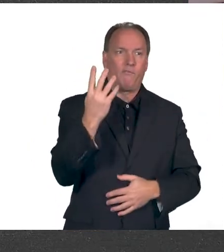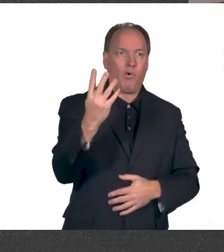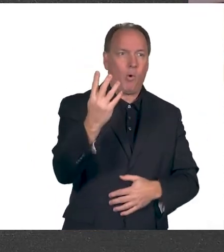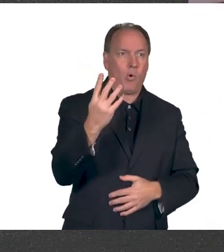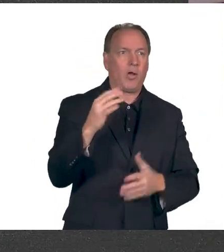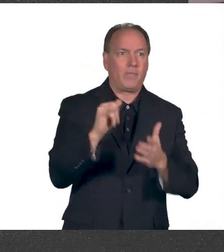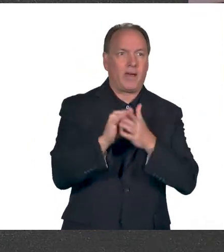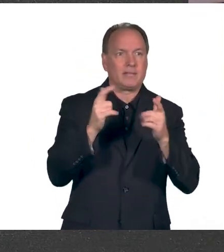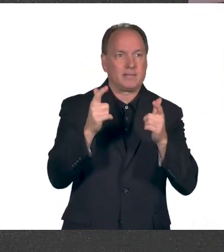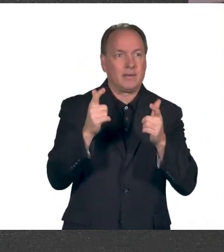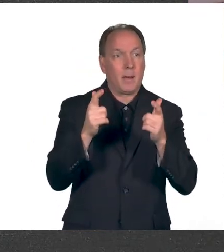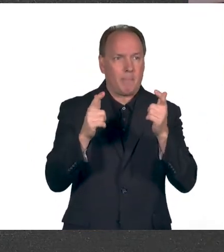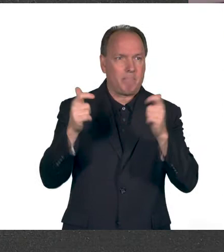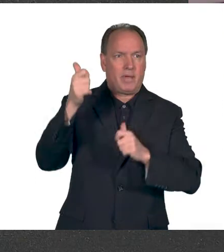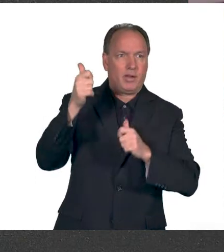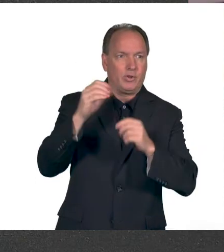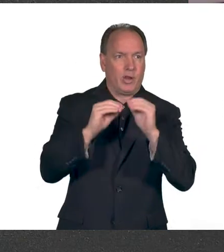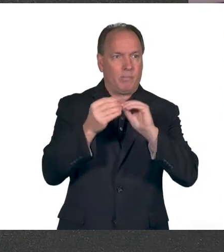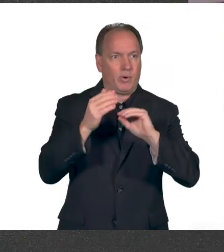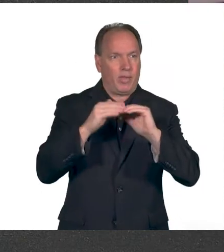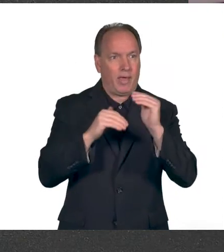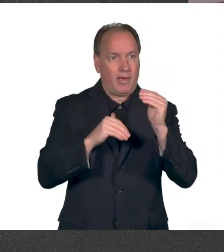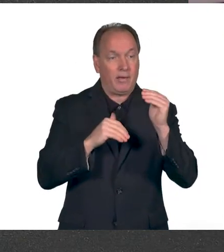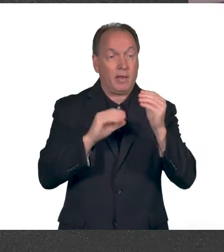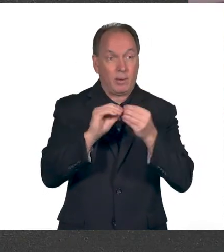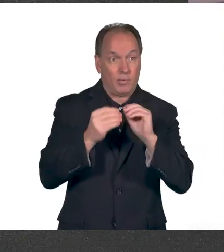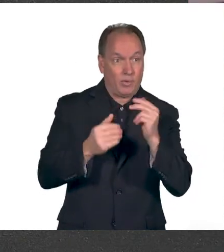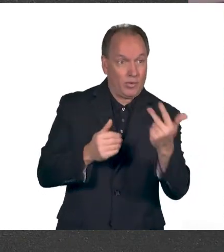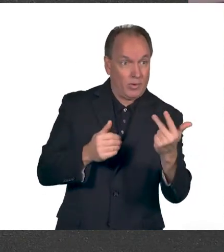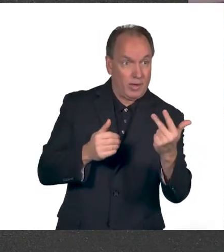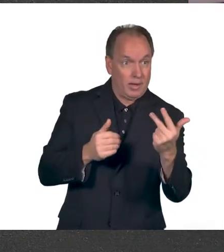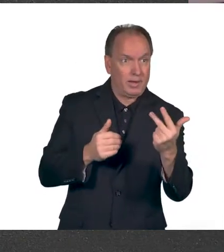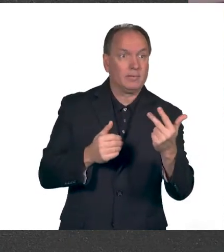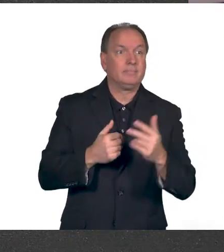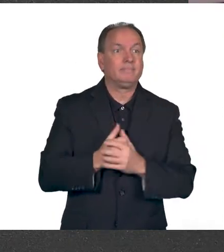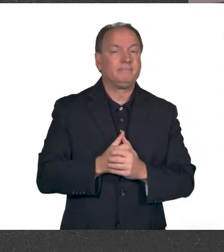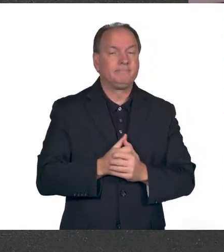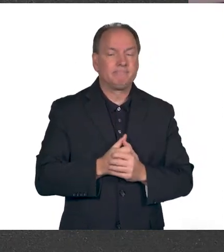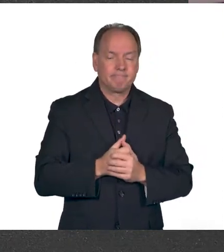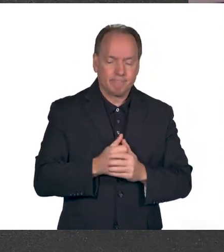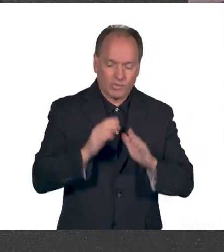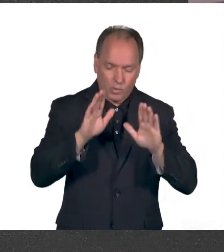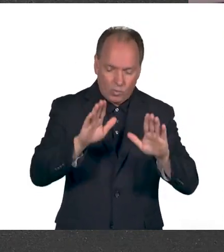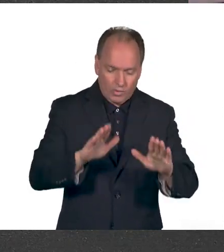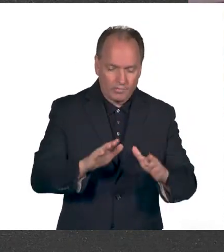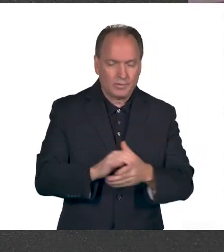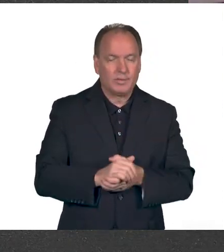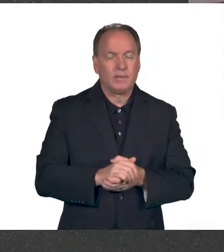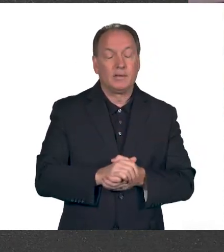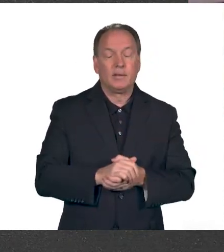and that's a bigger number than numbers three. Wonderful.